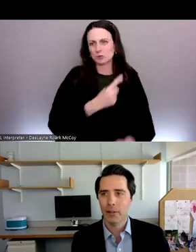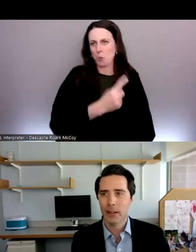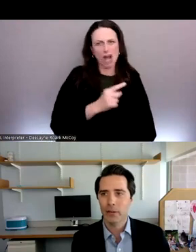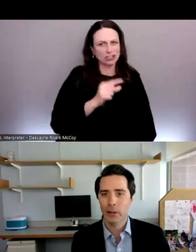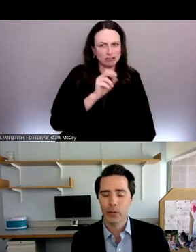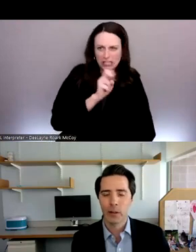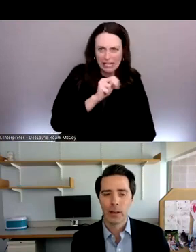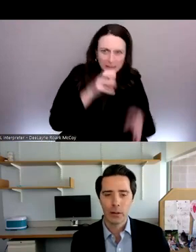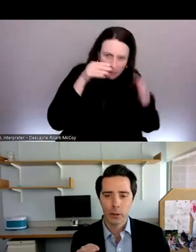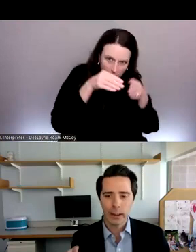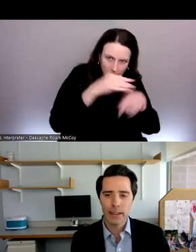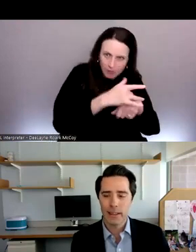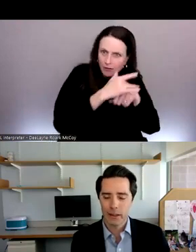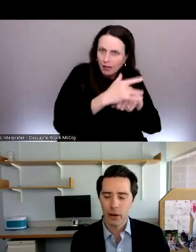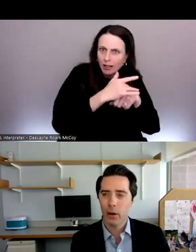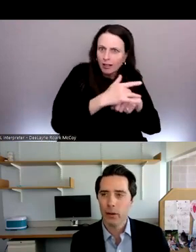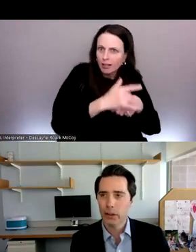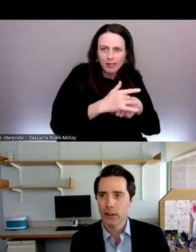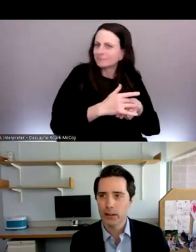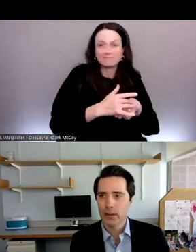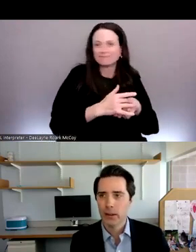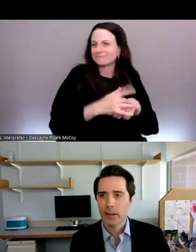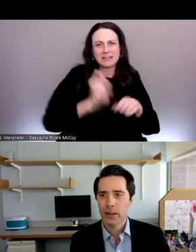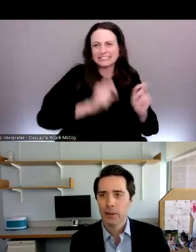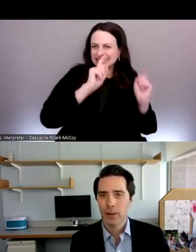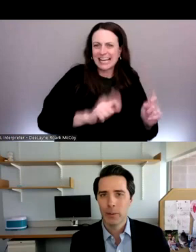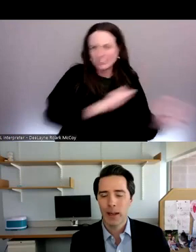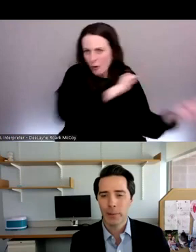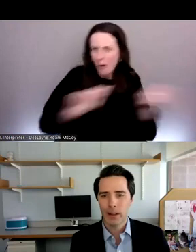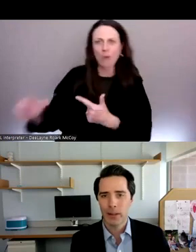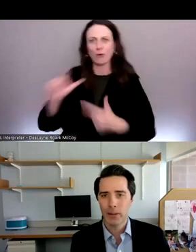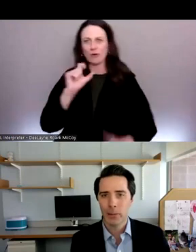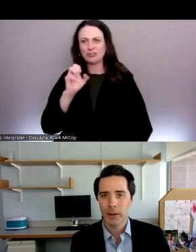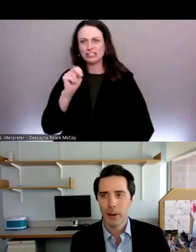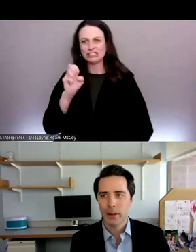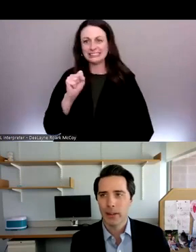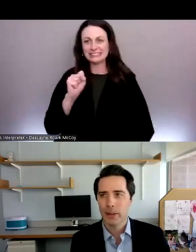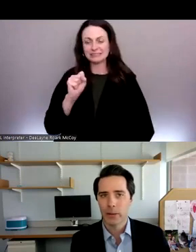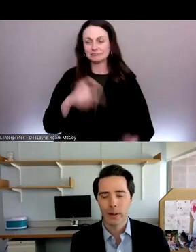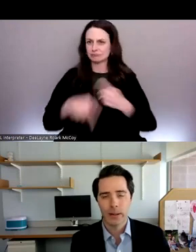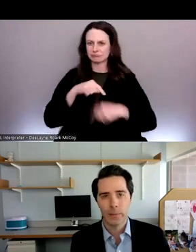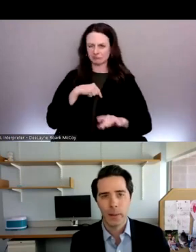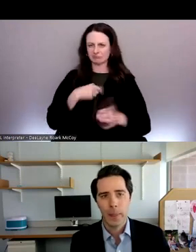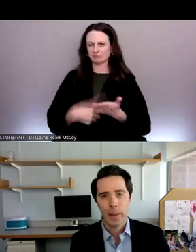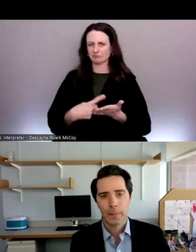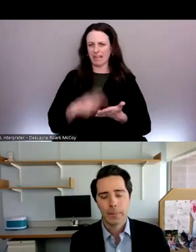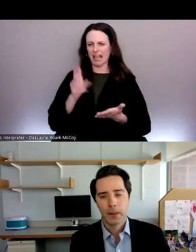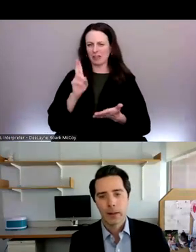individual you really need to test all the genes so let me back up and talk a